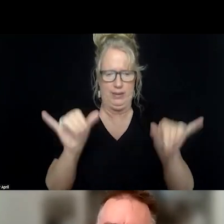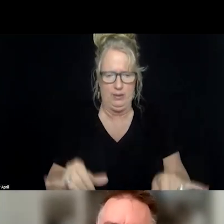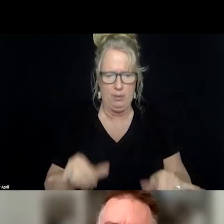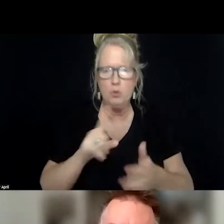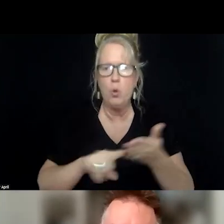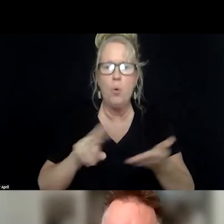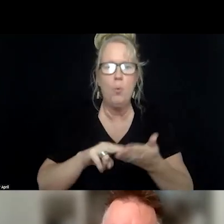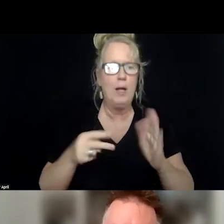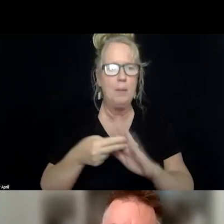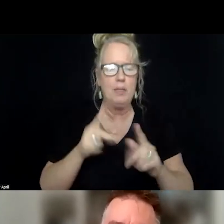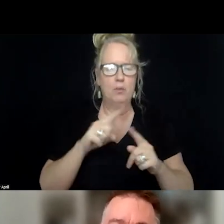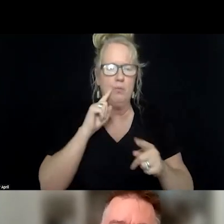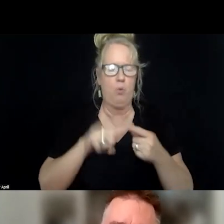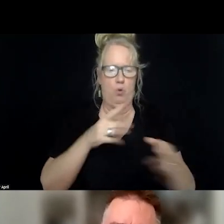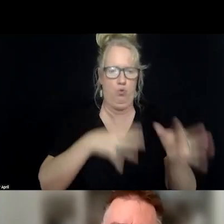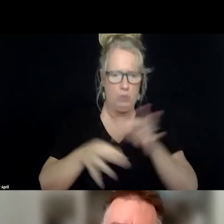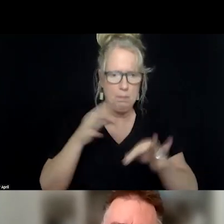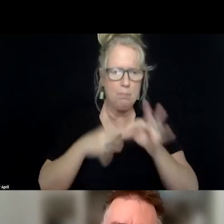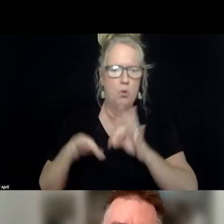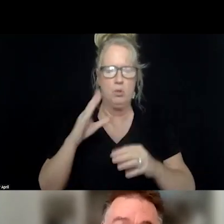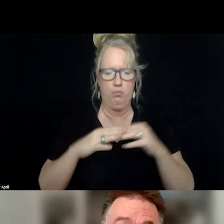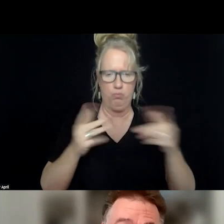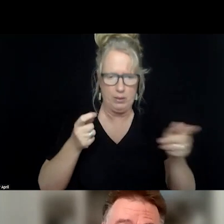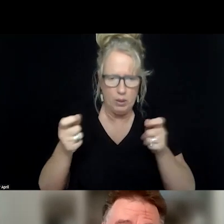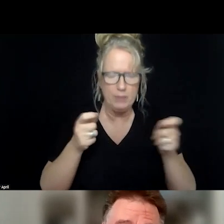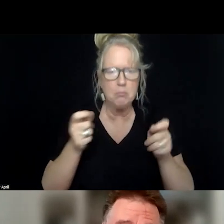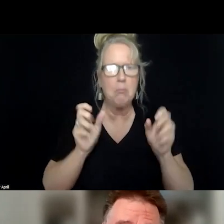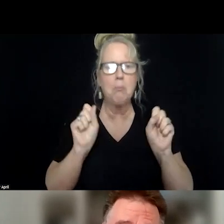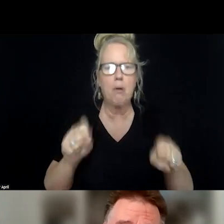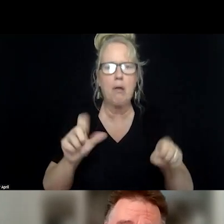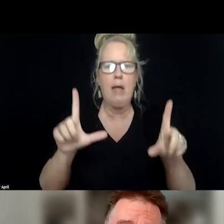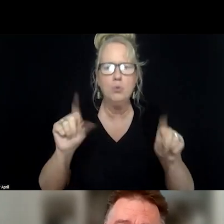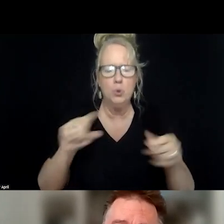GET REIMBURSEMENTS RIGHT AND REGULATIONS RIGHT SO WE CAN DO THE SERVICES.